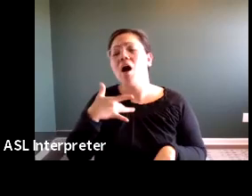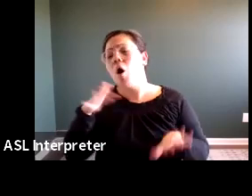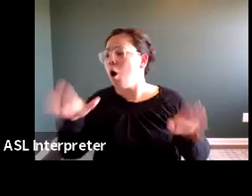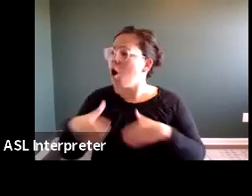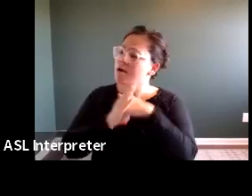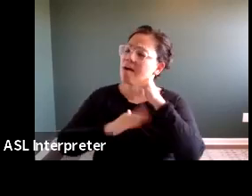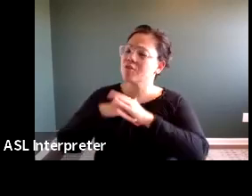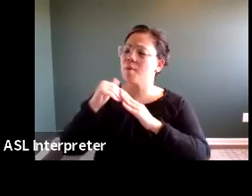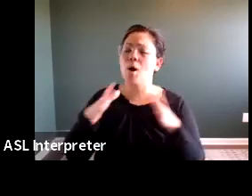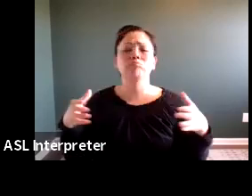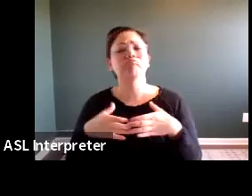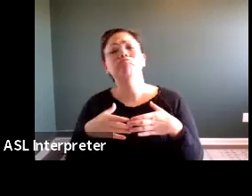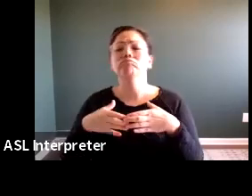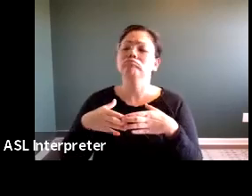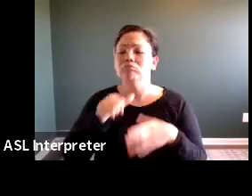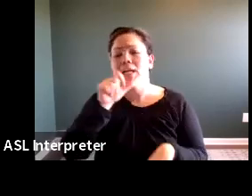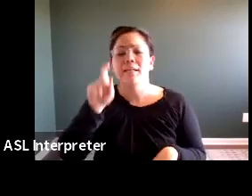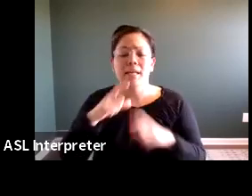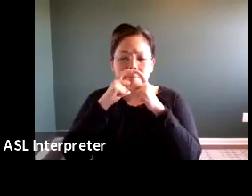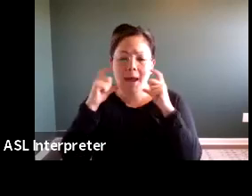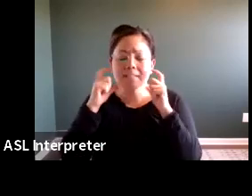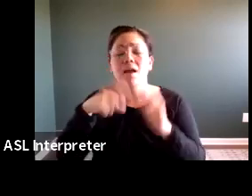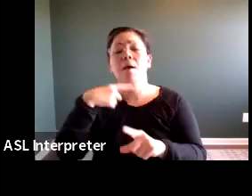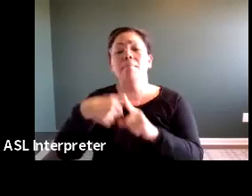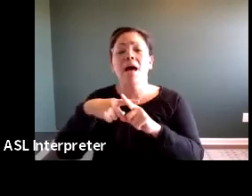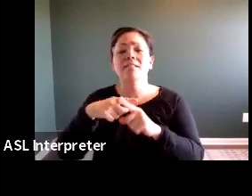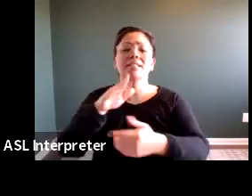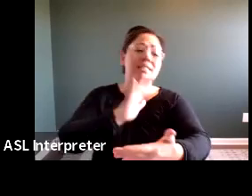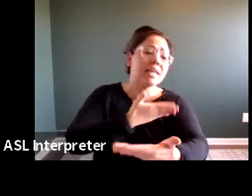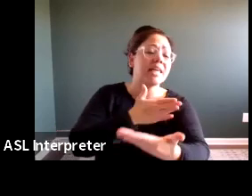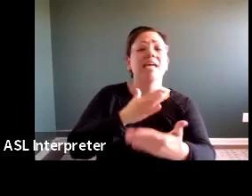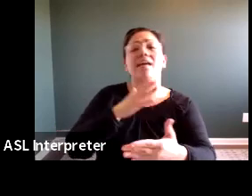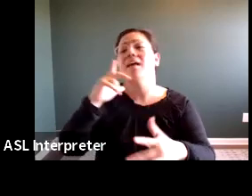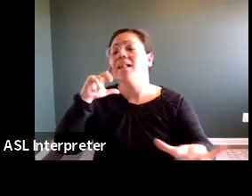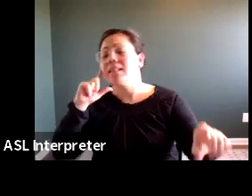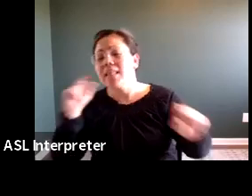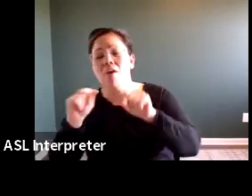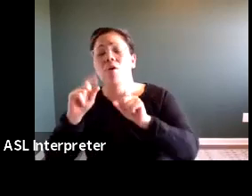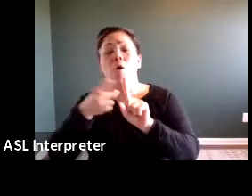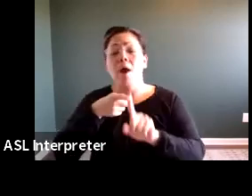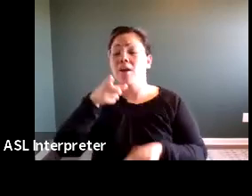We also believe it's, you know, loud talking, singing et cetera. When you are pushing your voice out